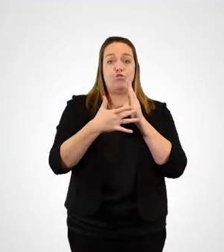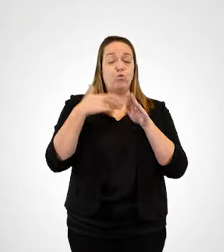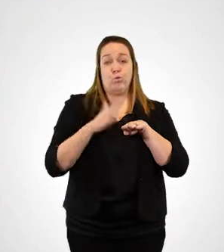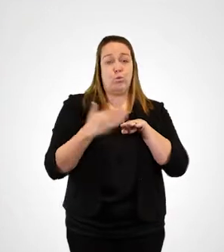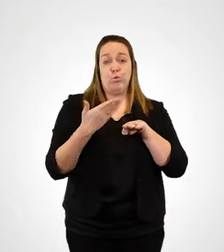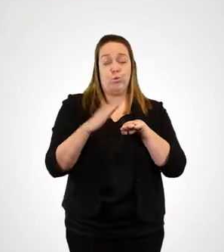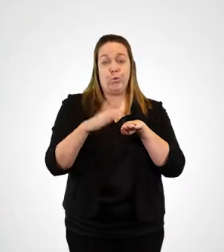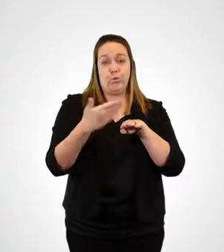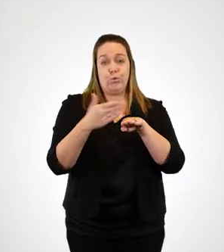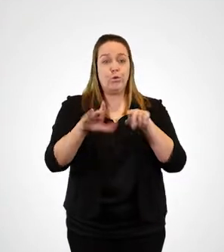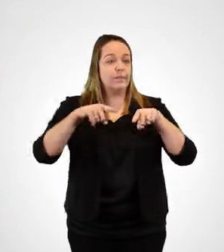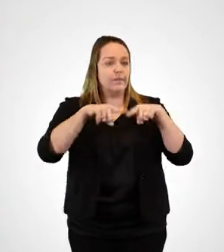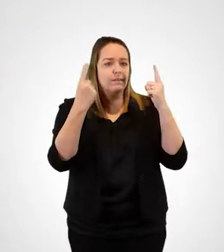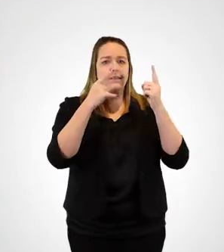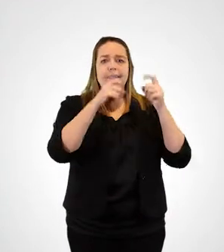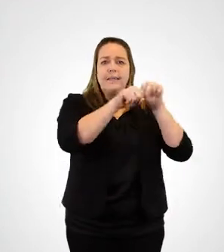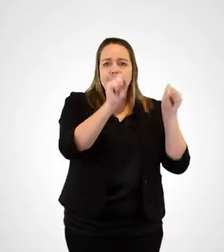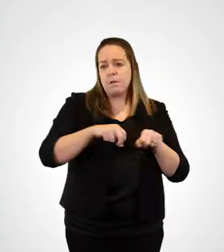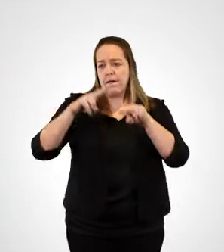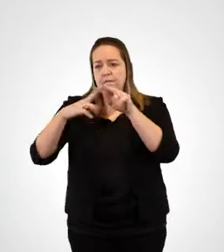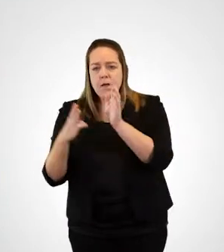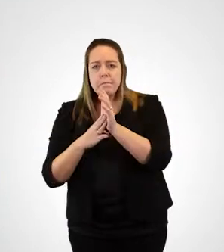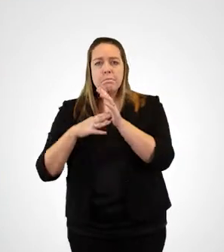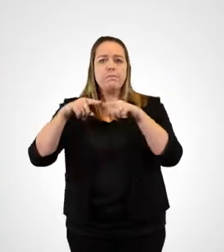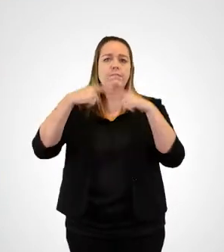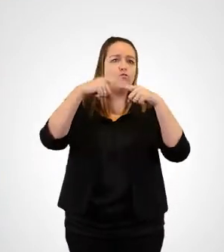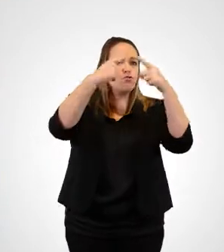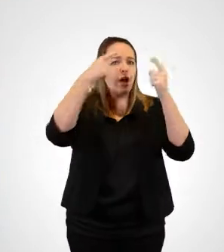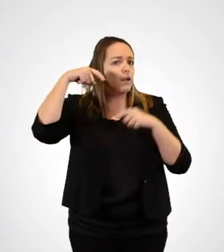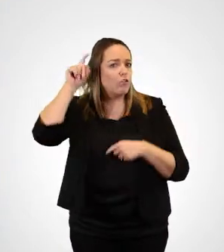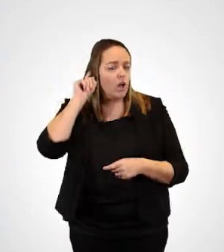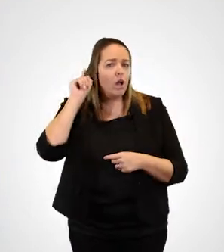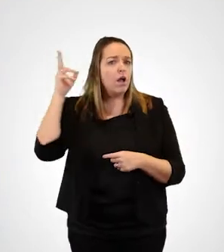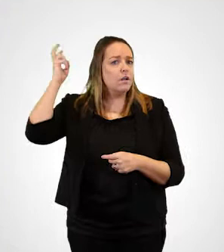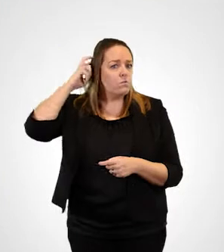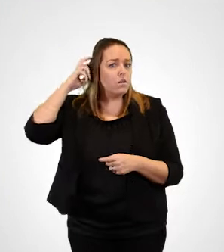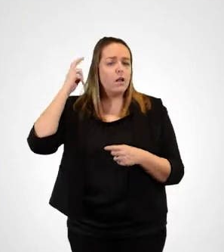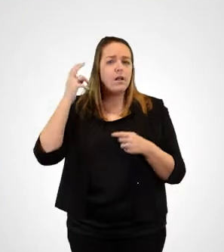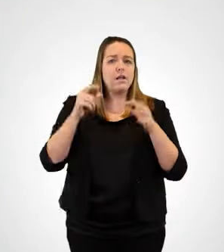with different systems and FM systems and different hearing aids and implants and BAHAs.